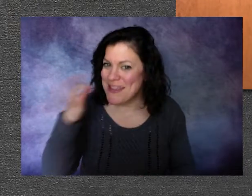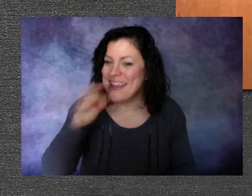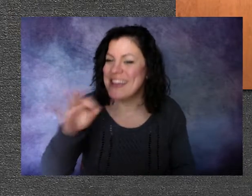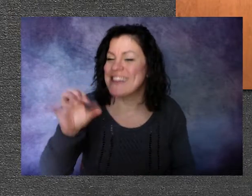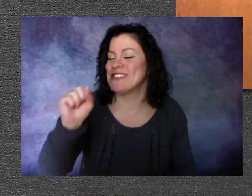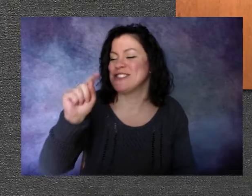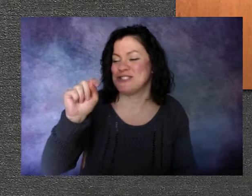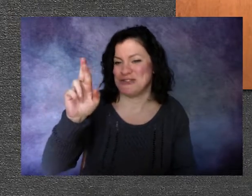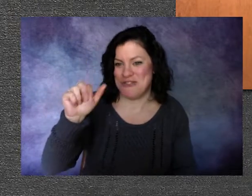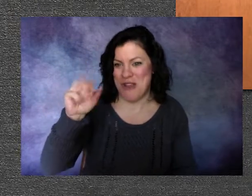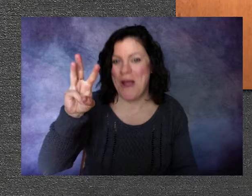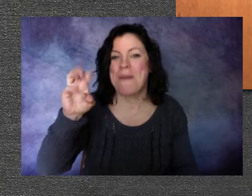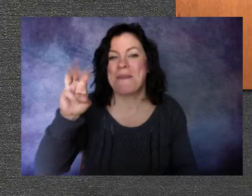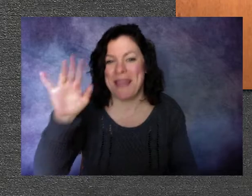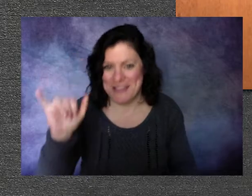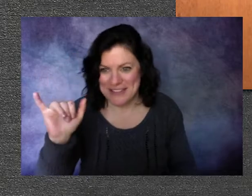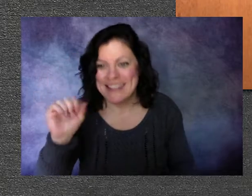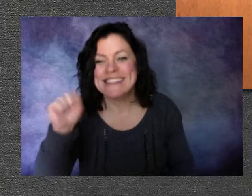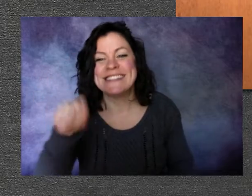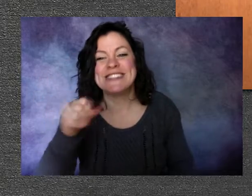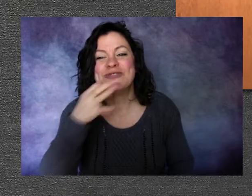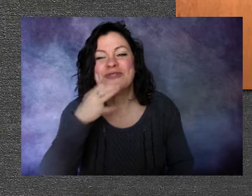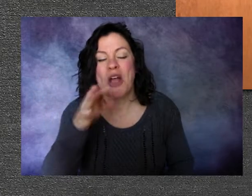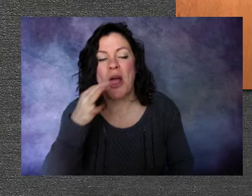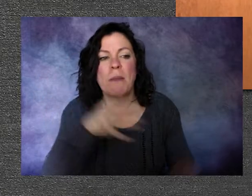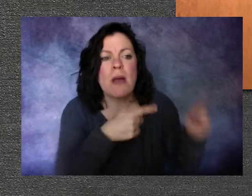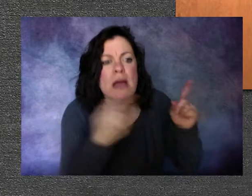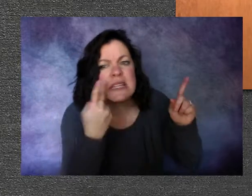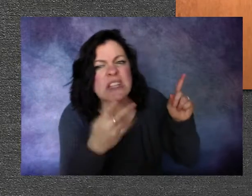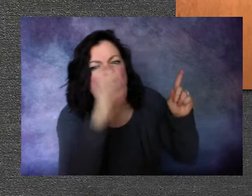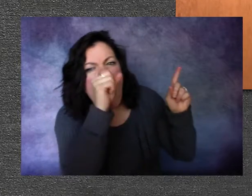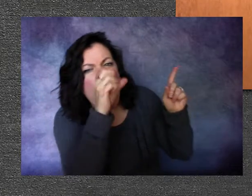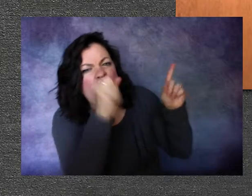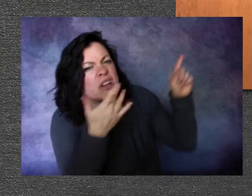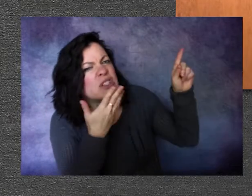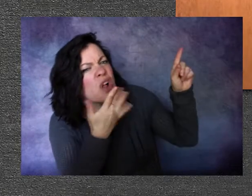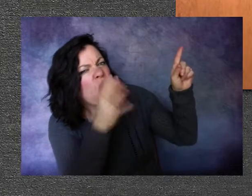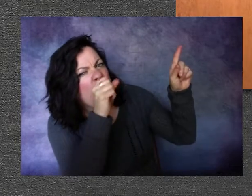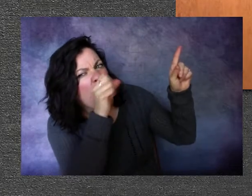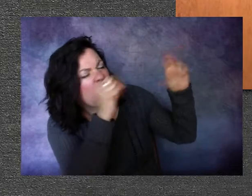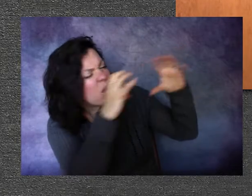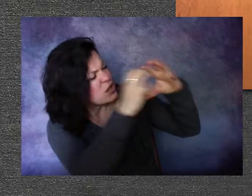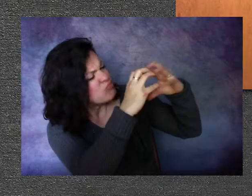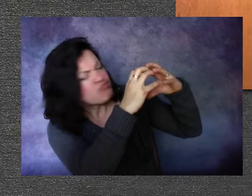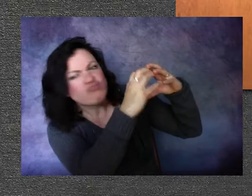It's a strawberry! And I see something that's orange. What could be an orange fruit?